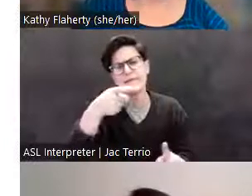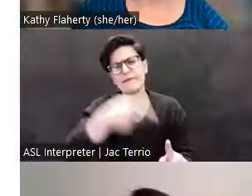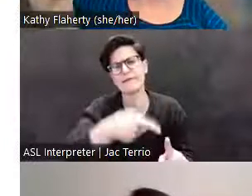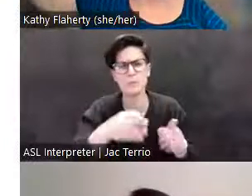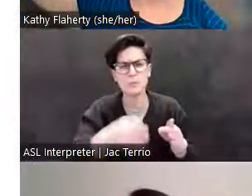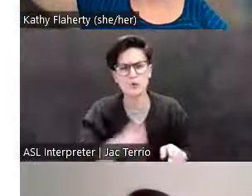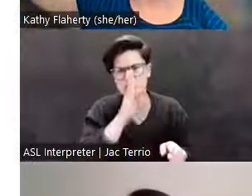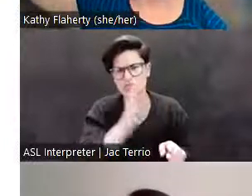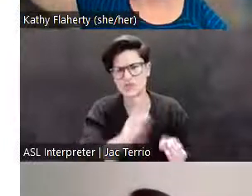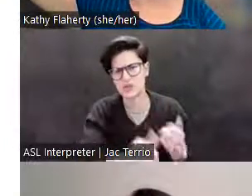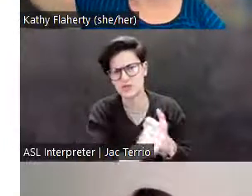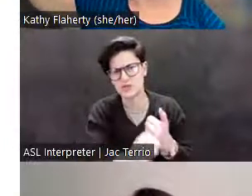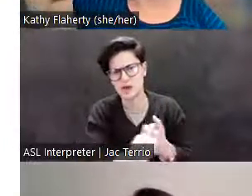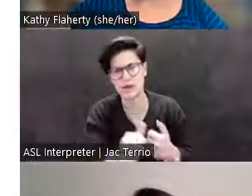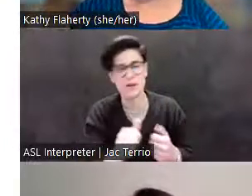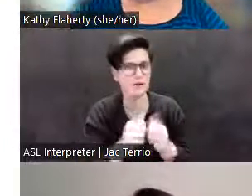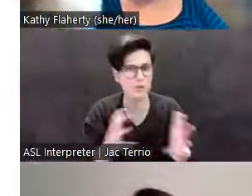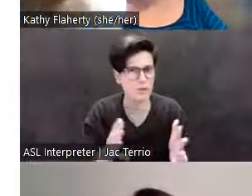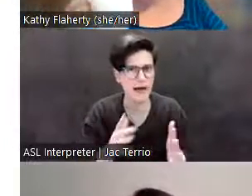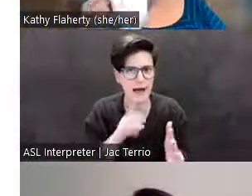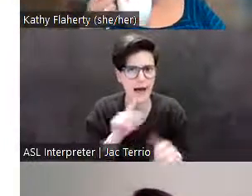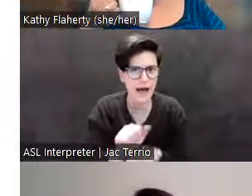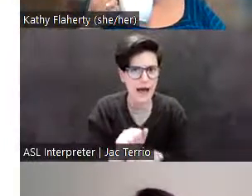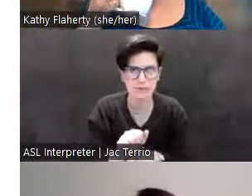actually having 15:26:25 You know, there again, there has